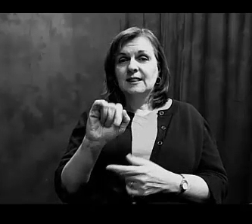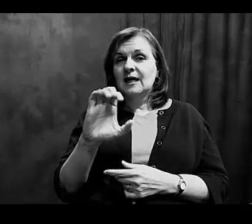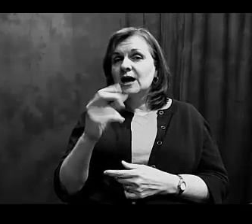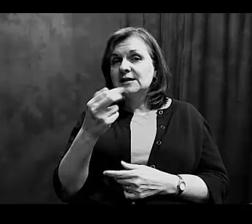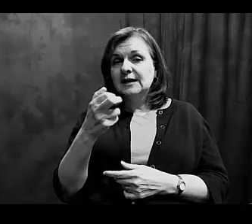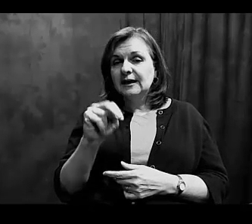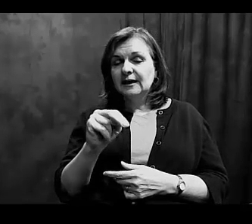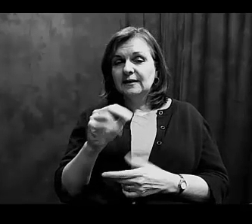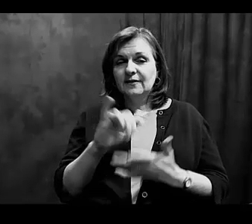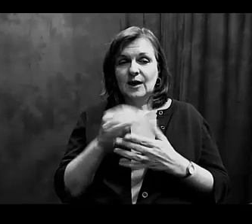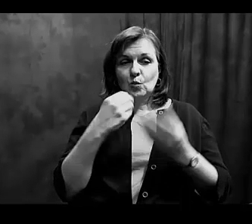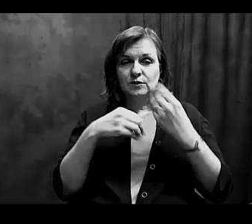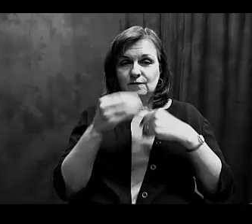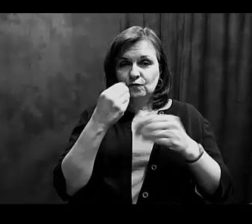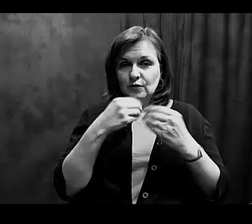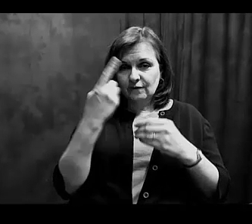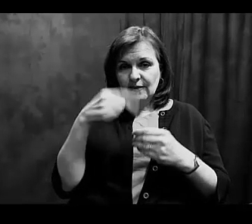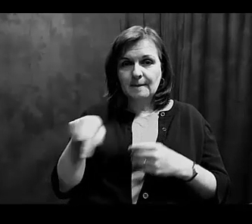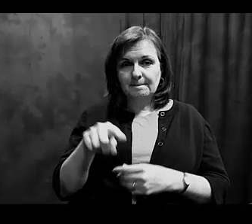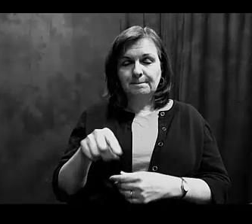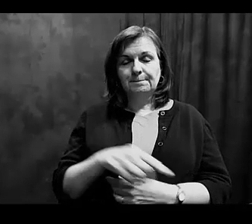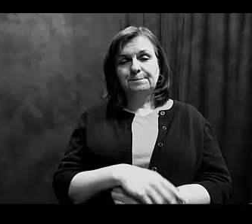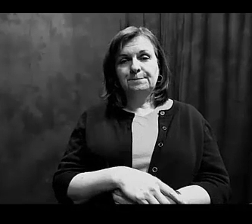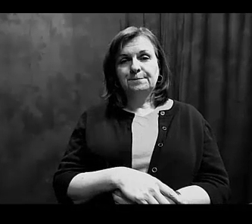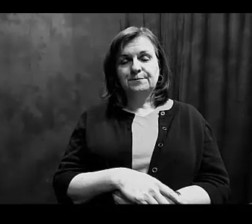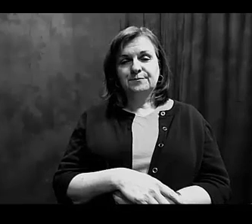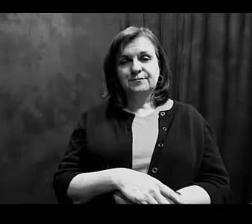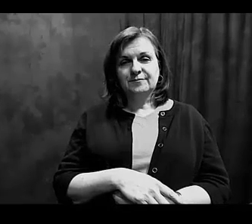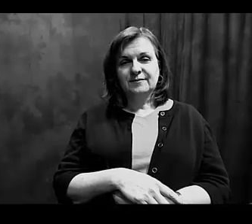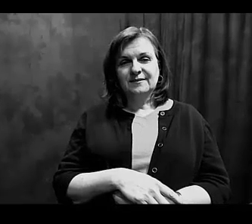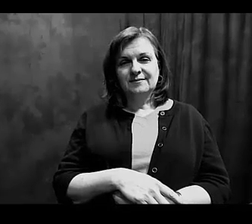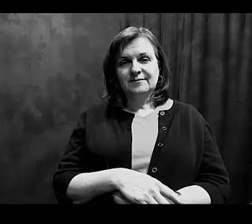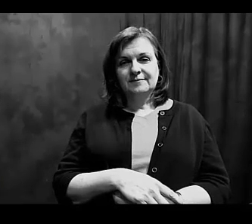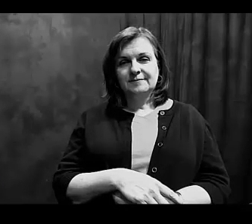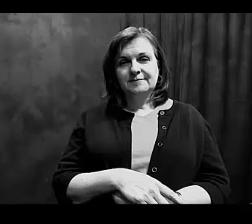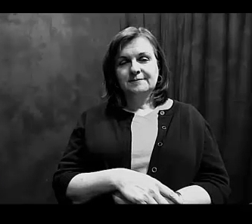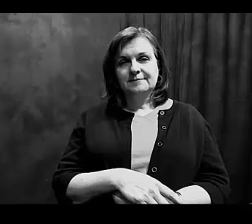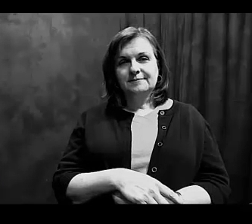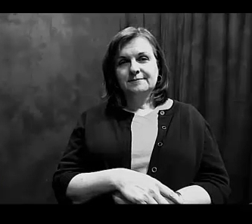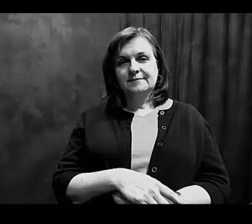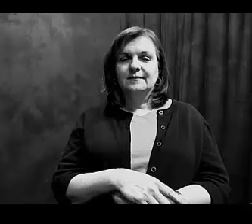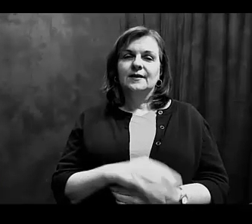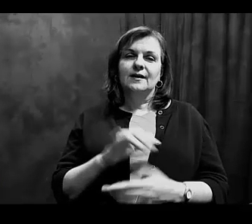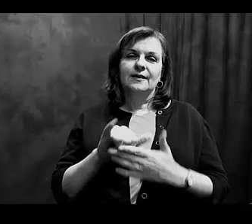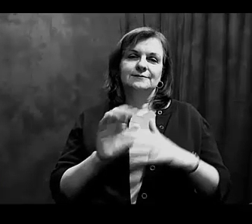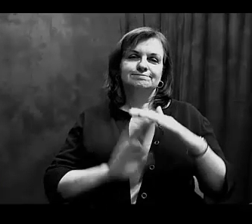and other things that would be food particles for them so this is a basic